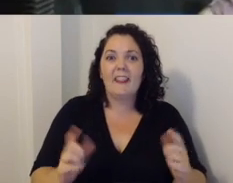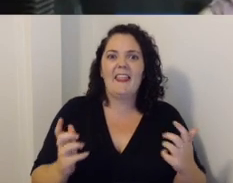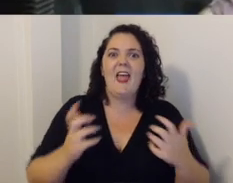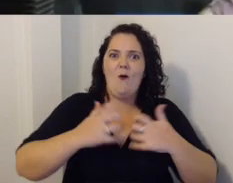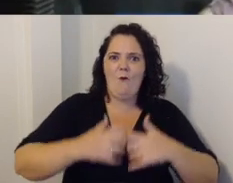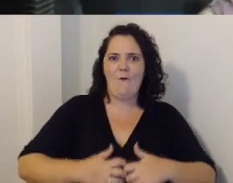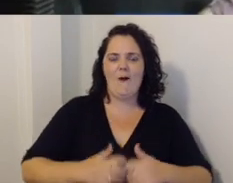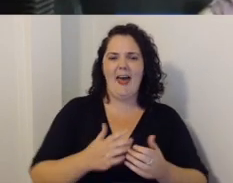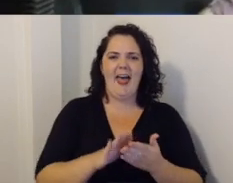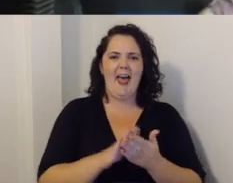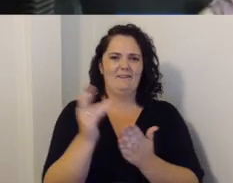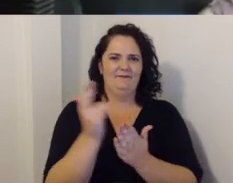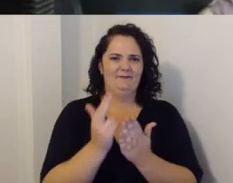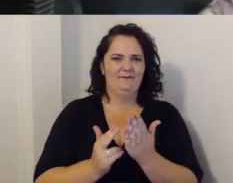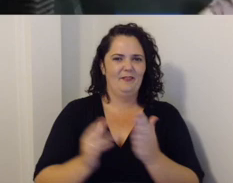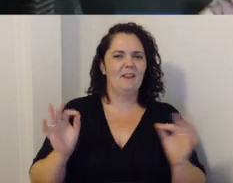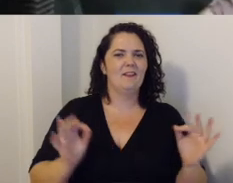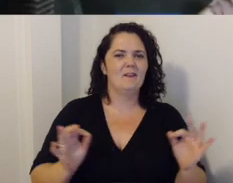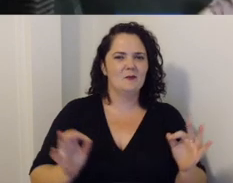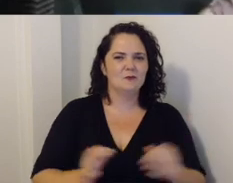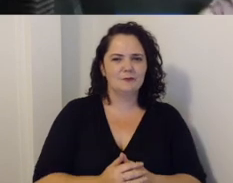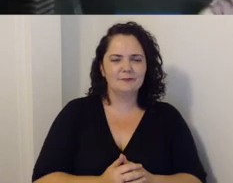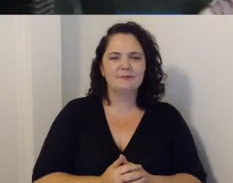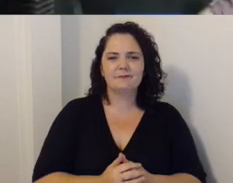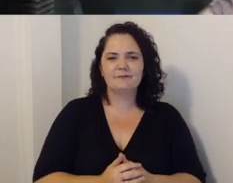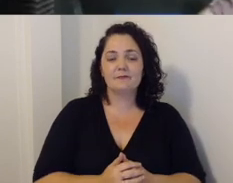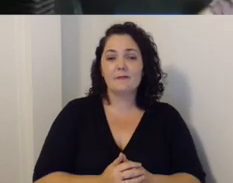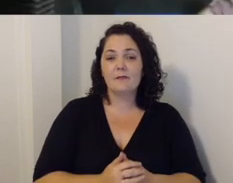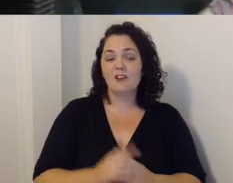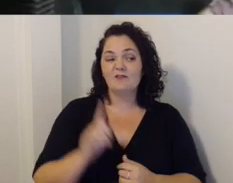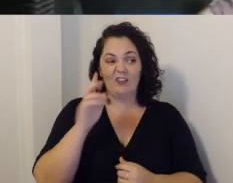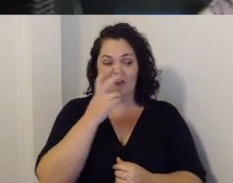model, so we're going to talk a little bit about that, we're going to get into drawing tonight